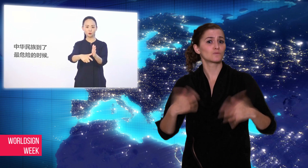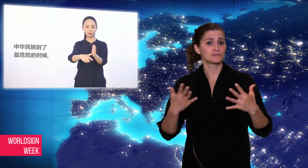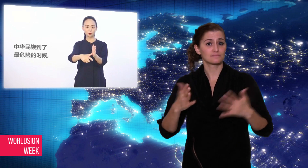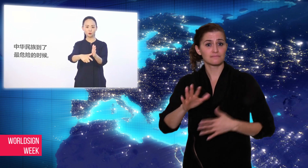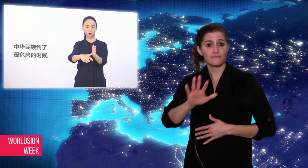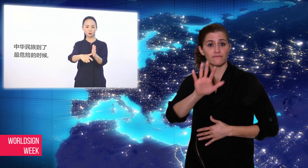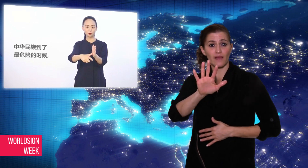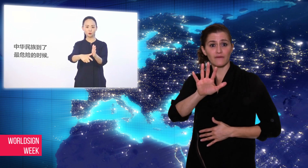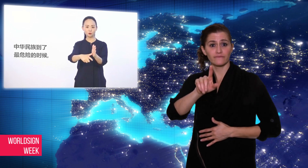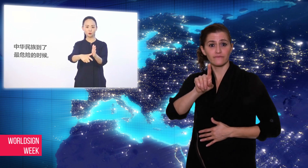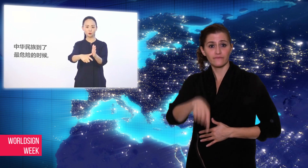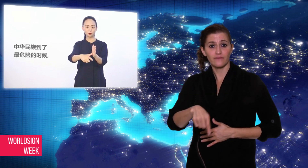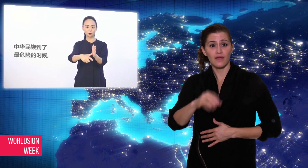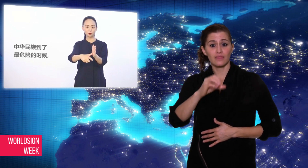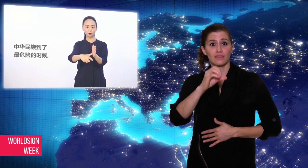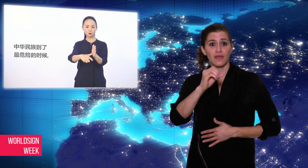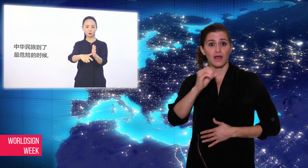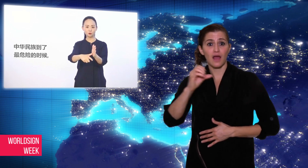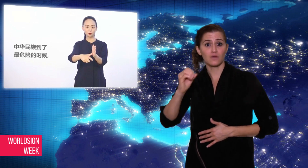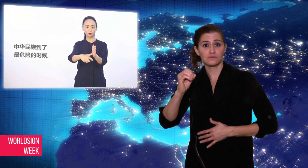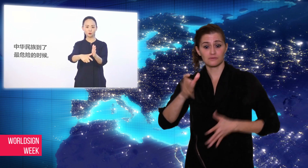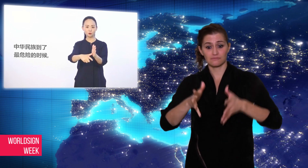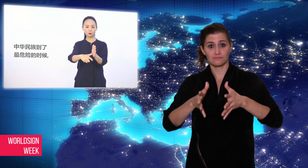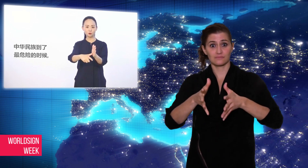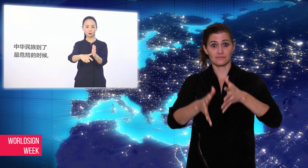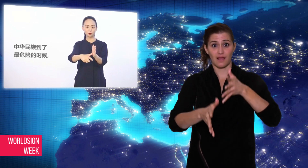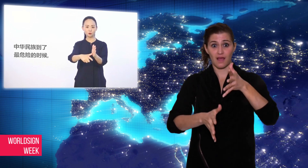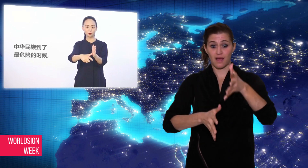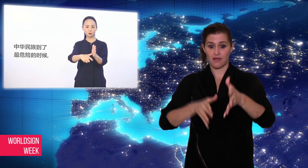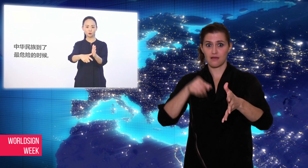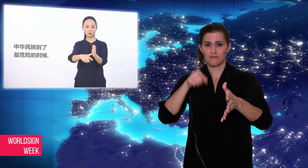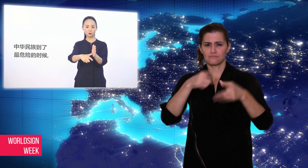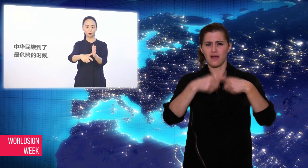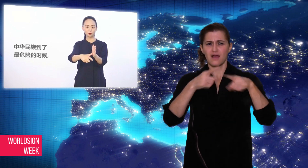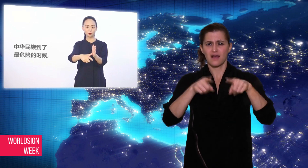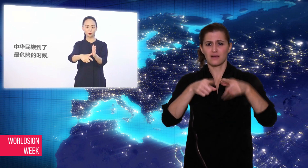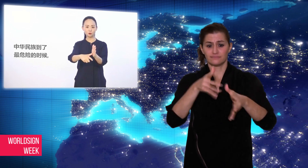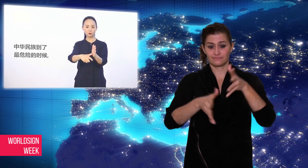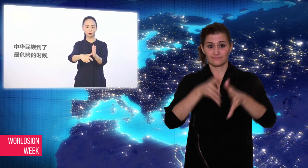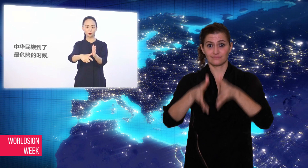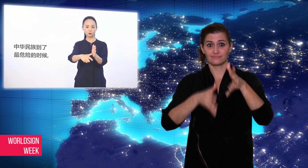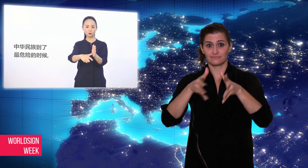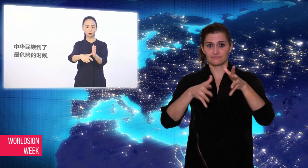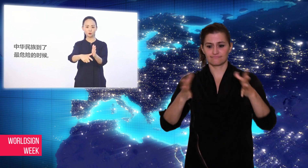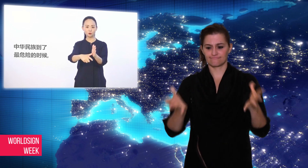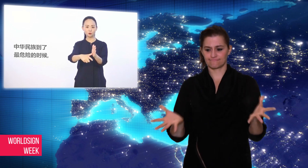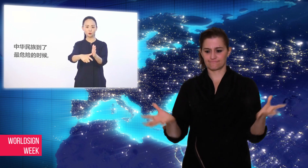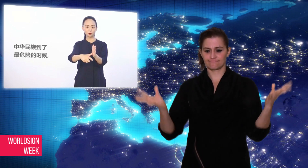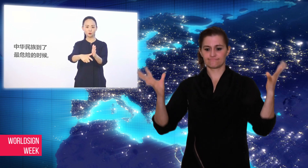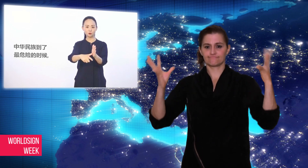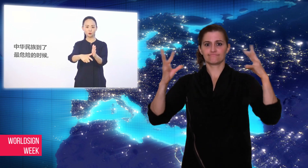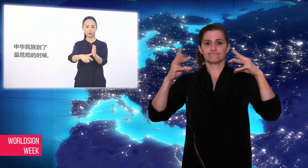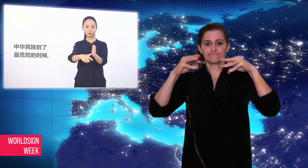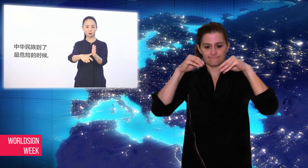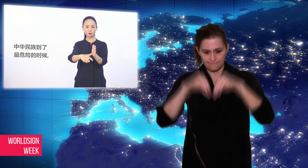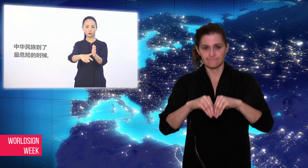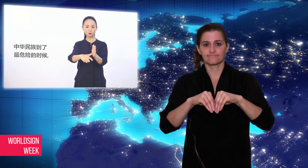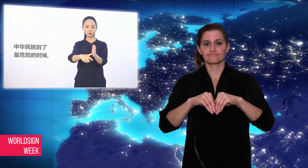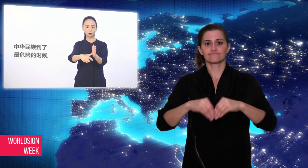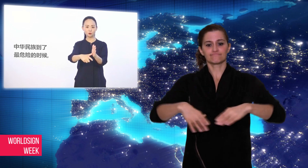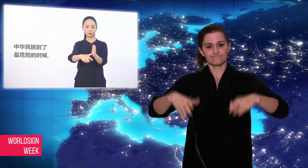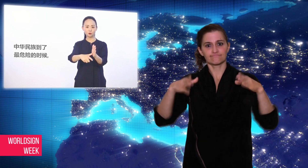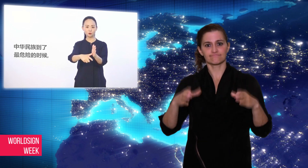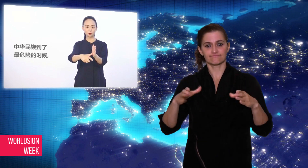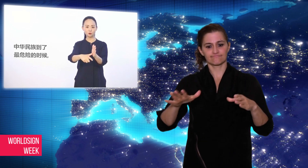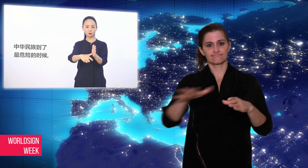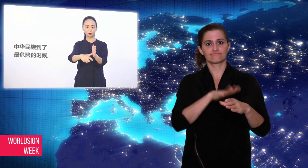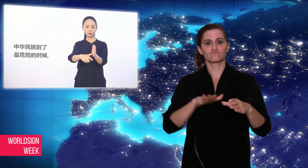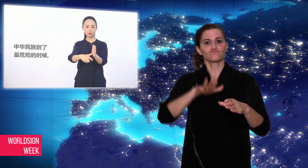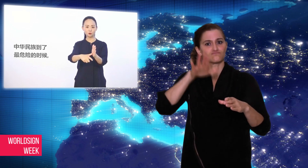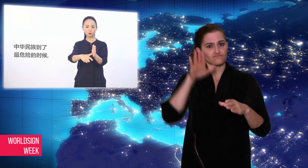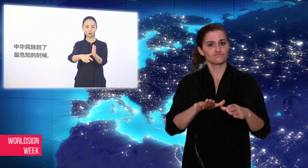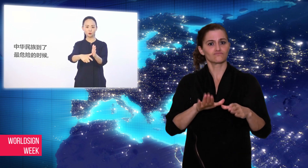signs for a standardised system of